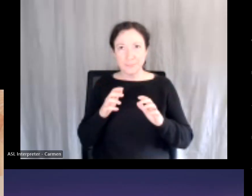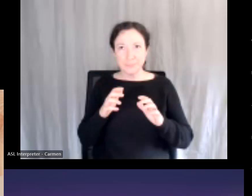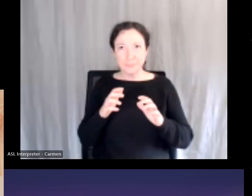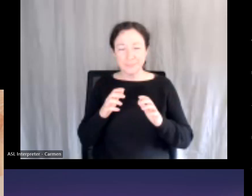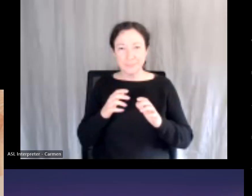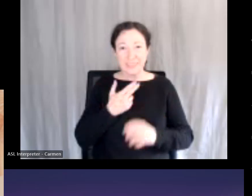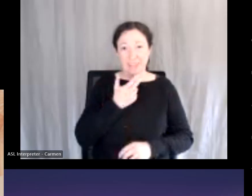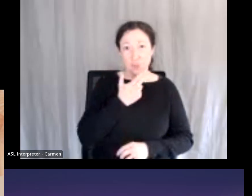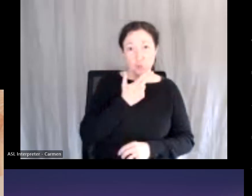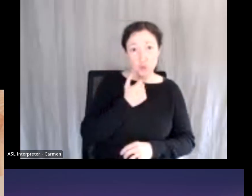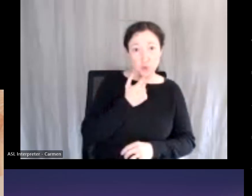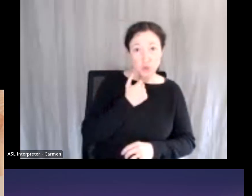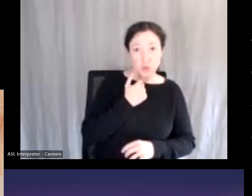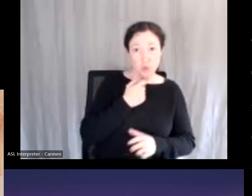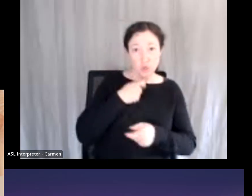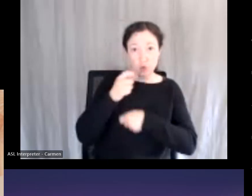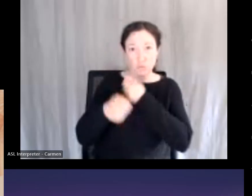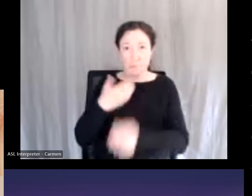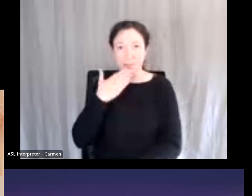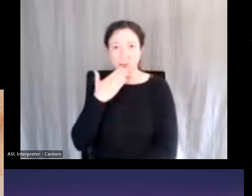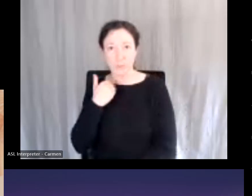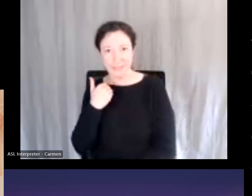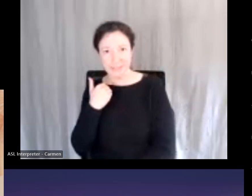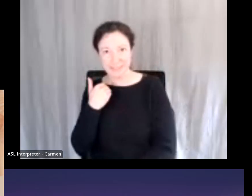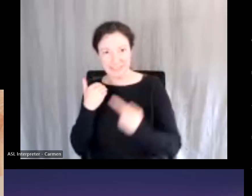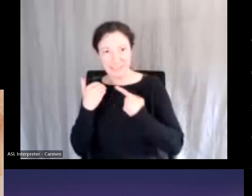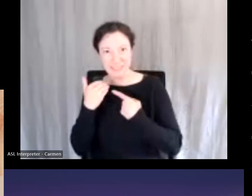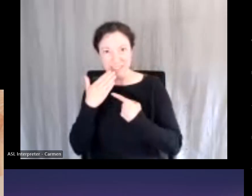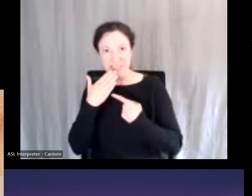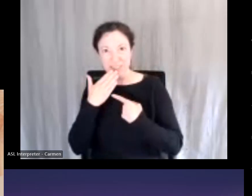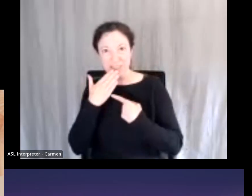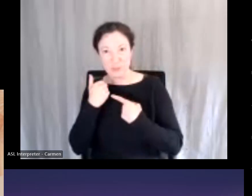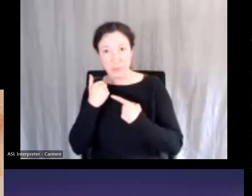It sweet is actually the, the big deal. It's about those signals. It's about the dopamine.